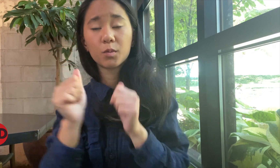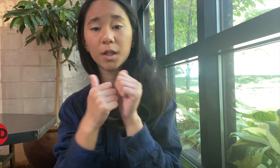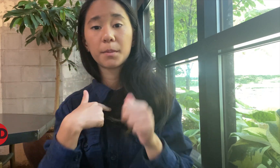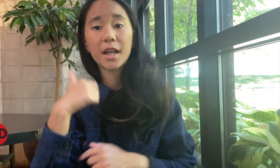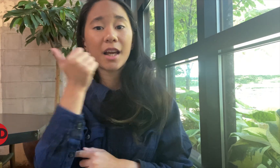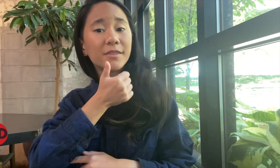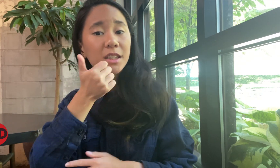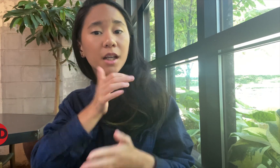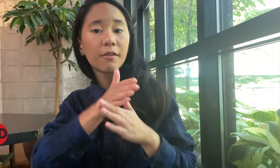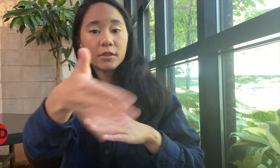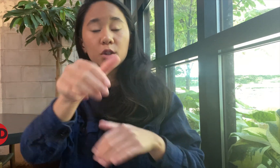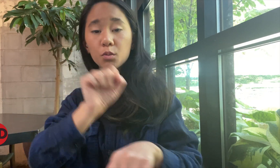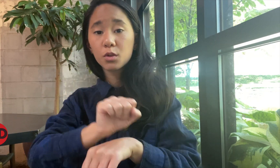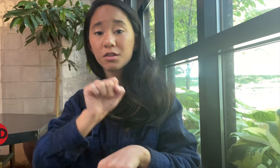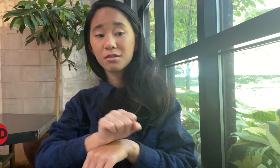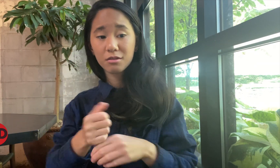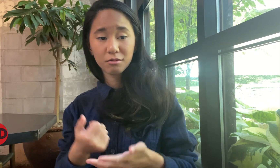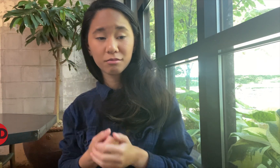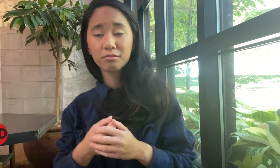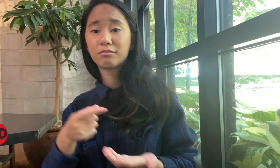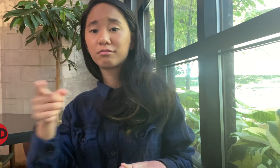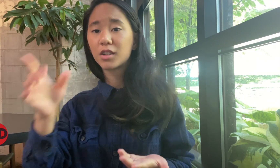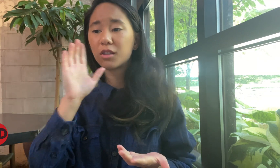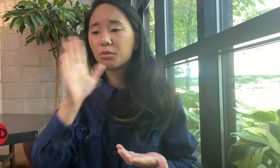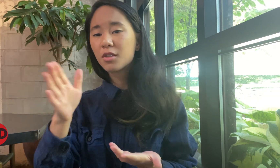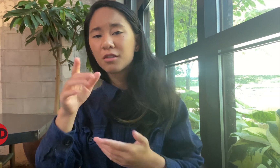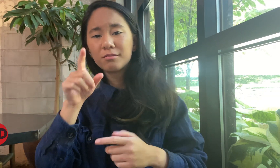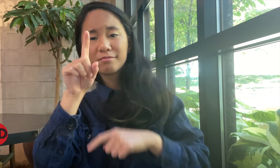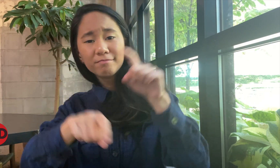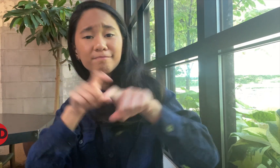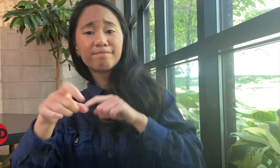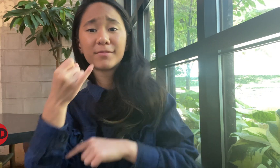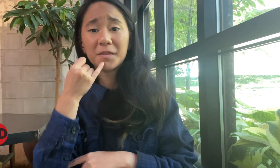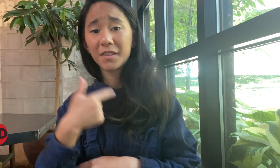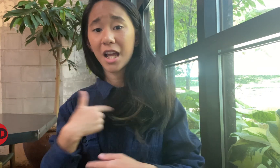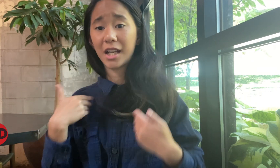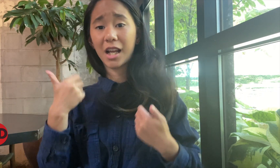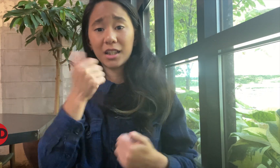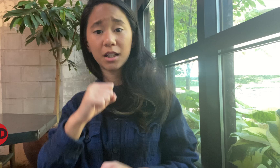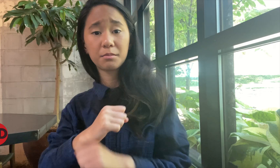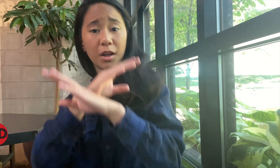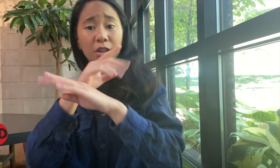if I had any barriers to access that day, they consulted me